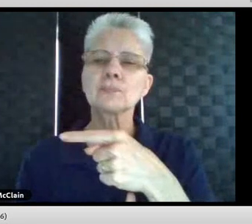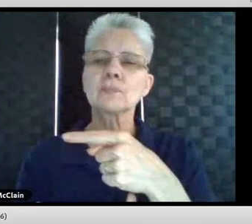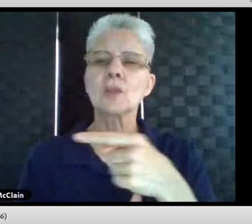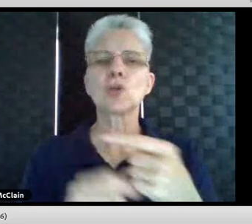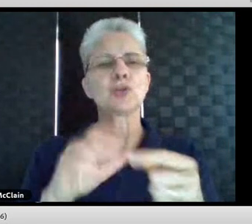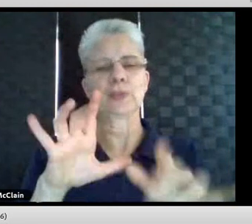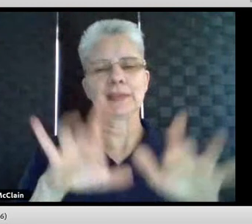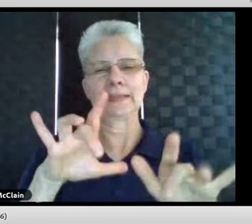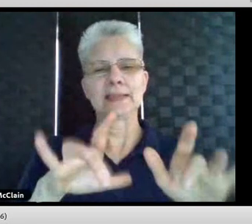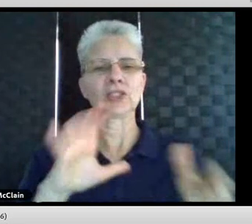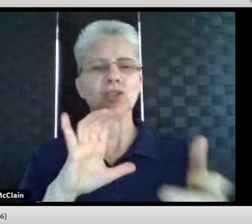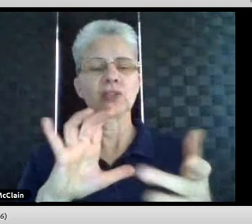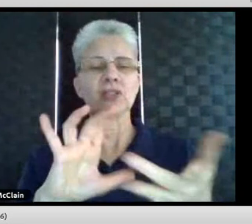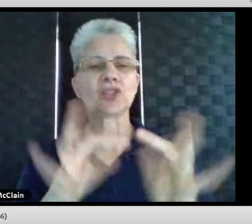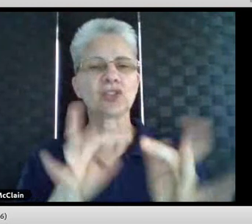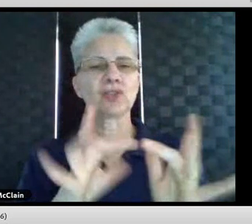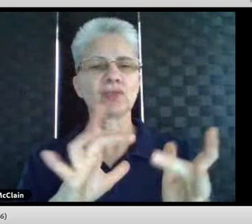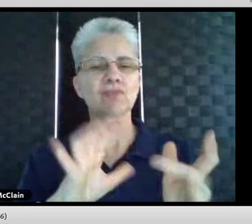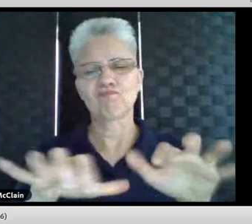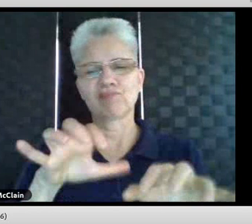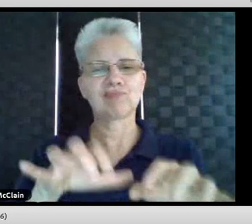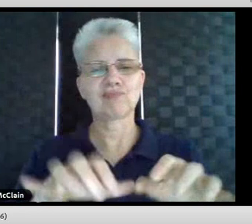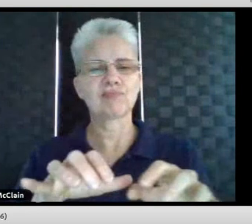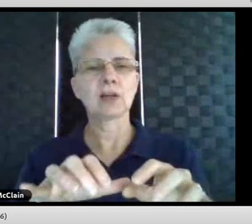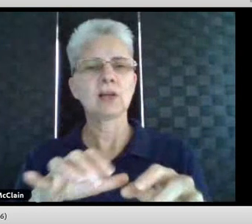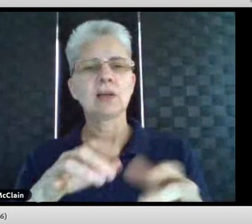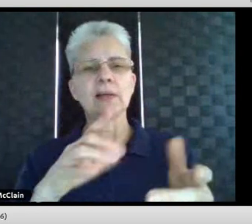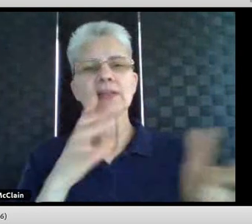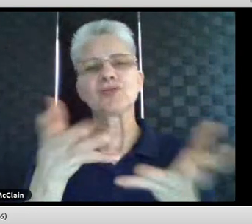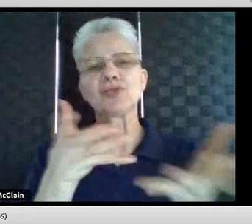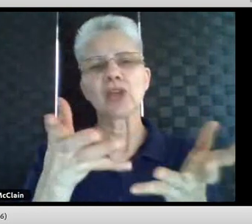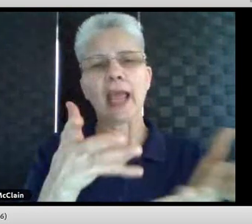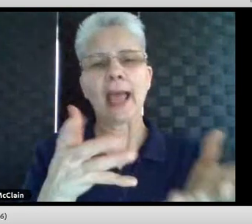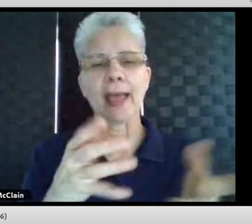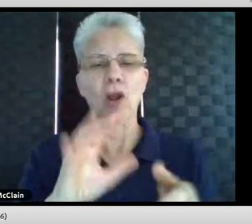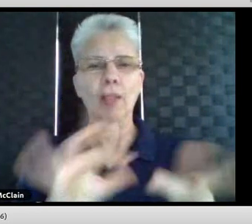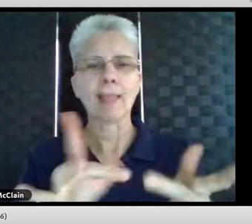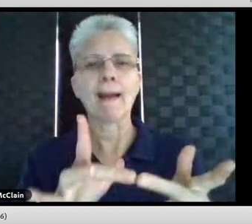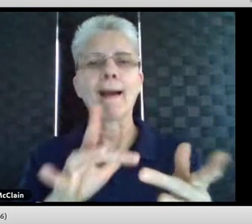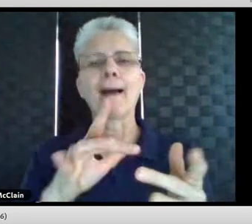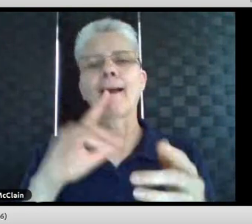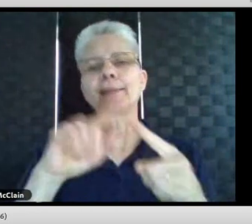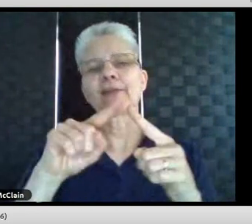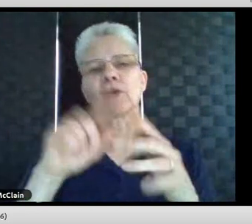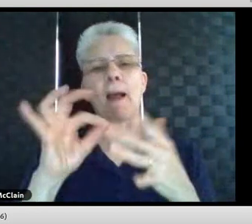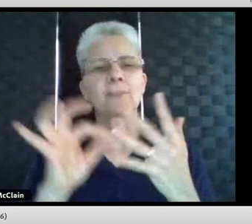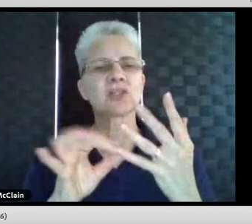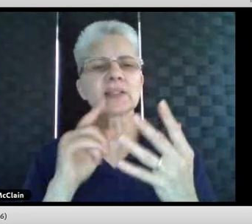you really need to be able to figure out how to use that chat system and all the options, especially if there's a way to do scripting.